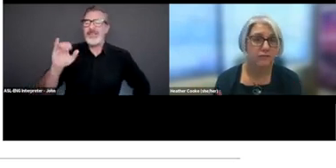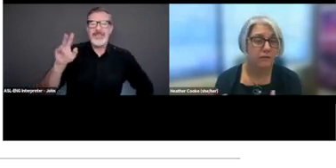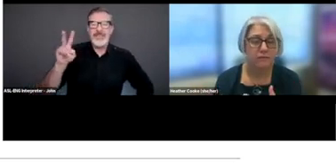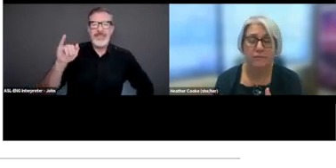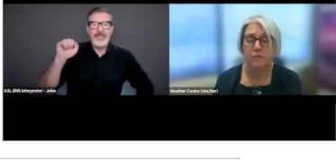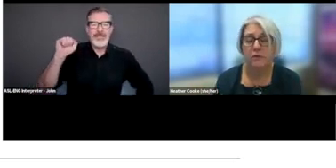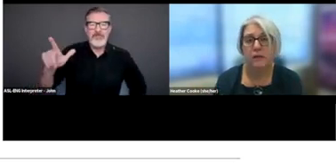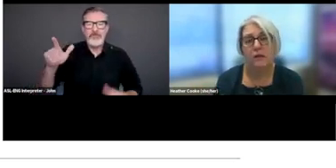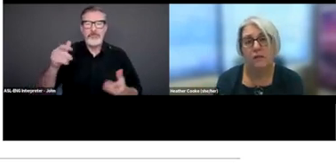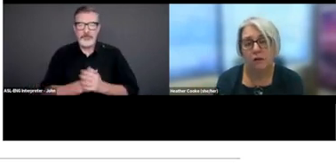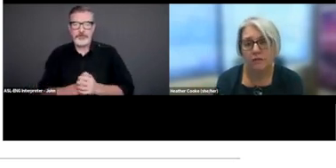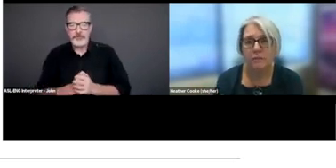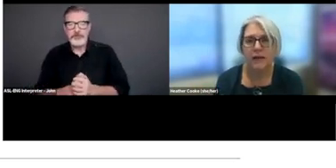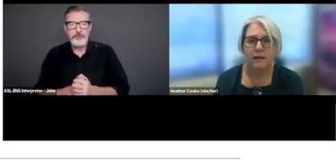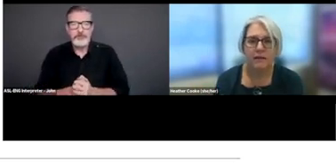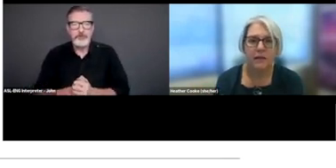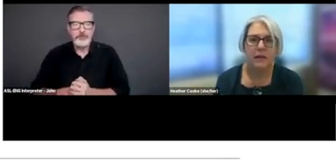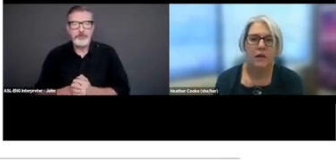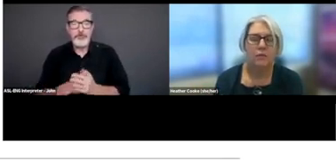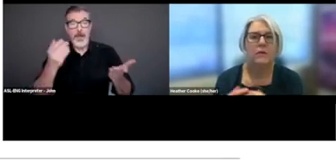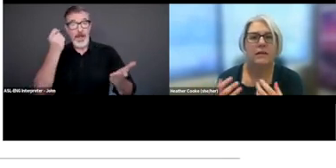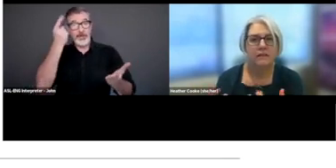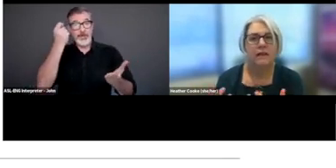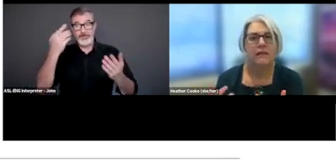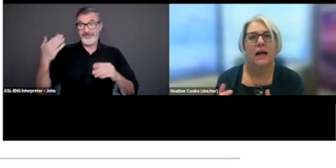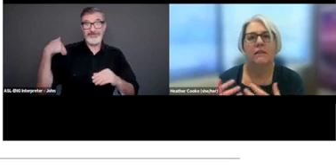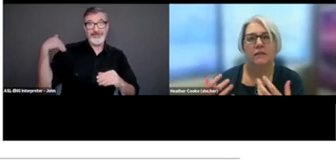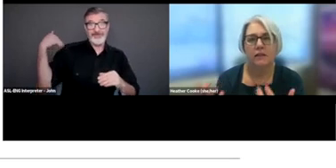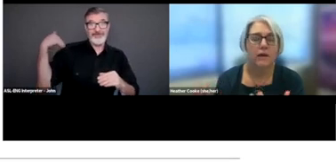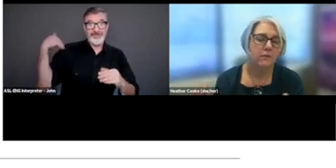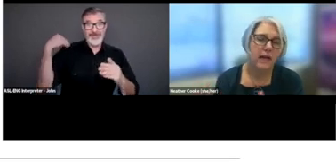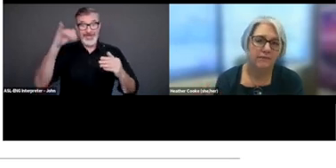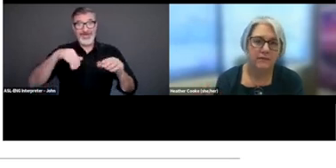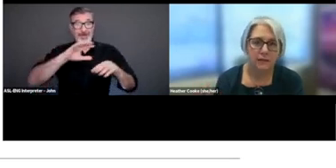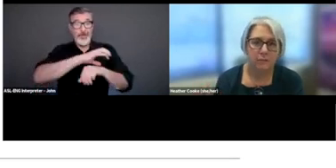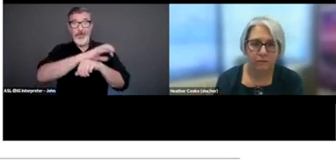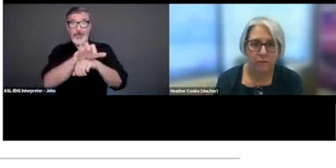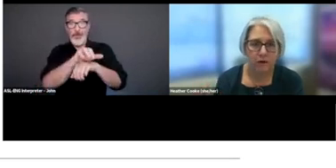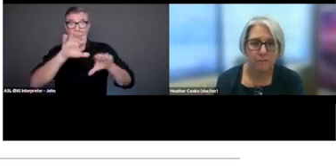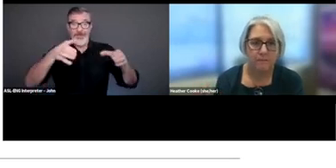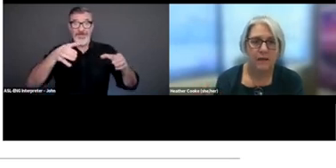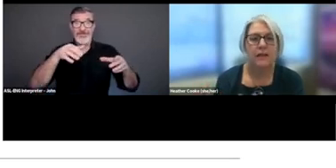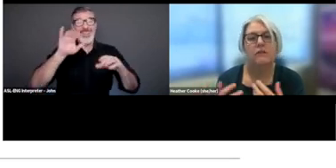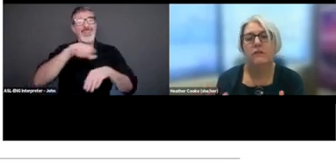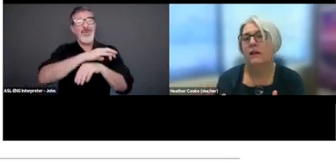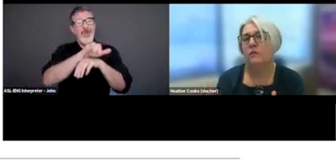we have come through the the COVID pandemic, We're really seeing that in ways we haven't seen it before. And it turns out